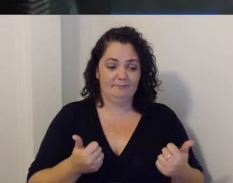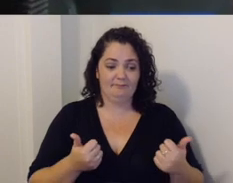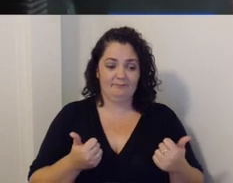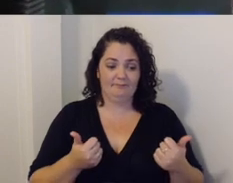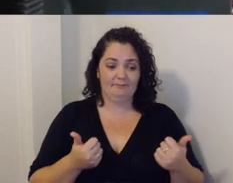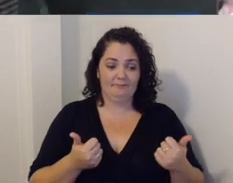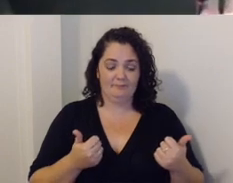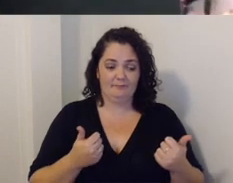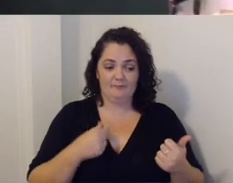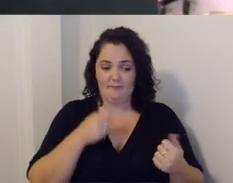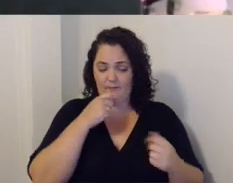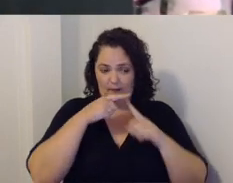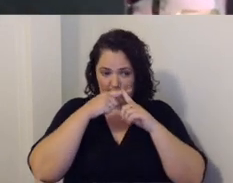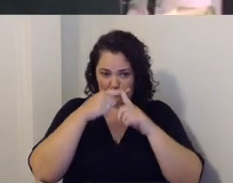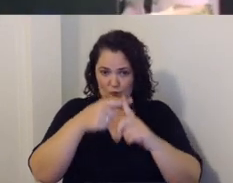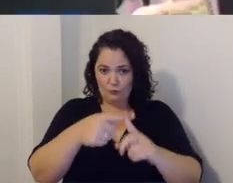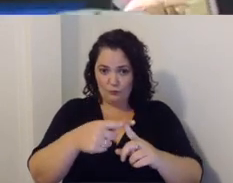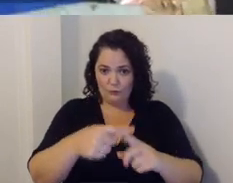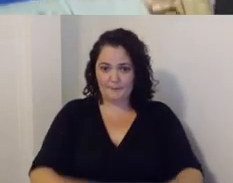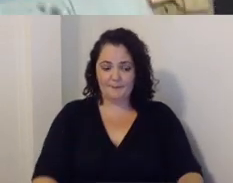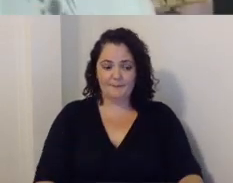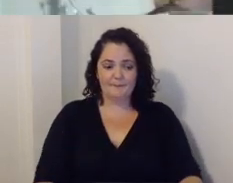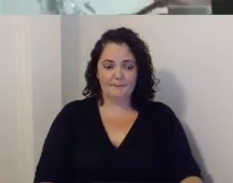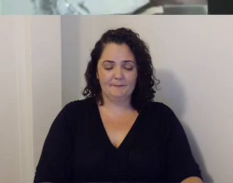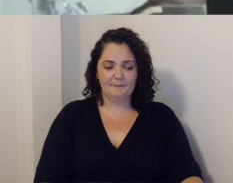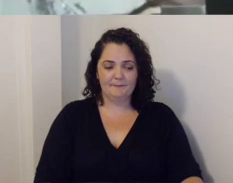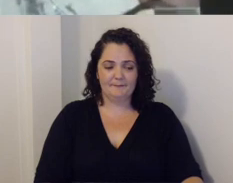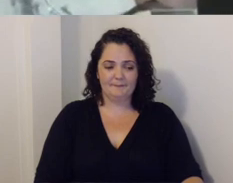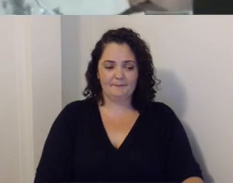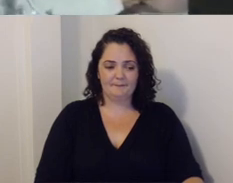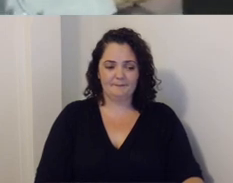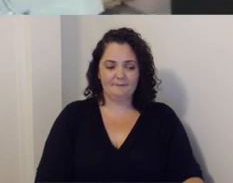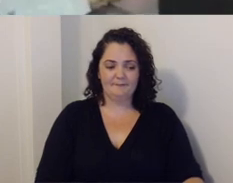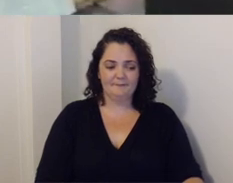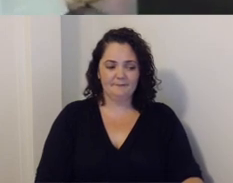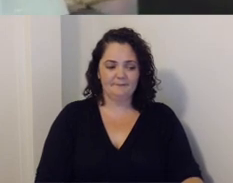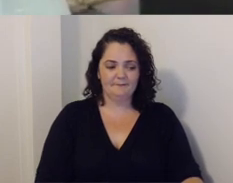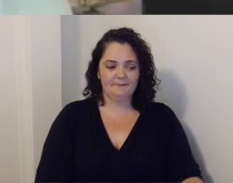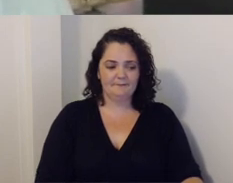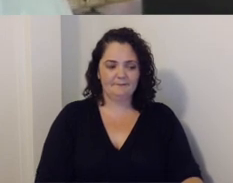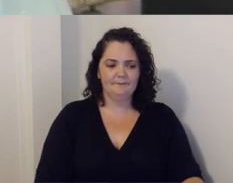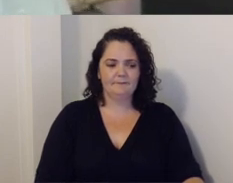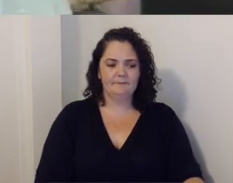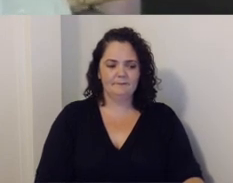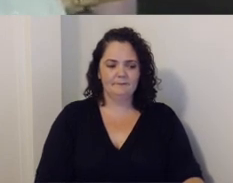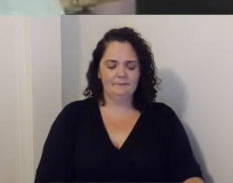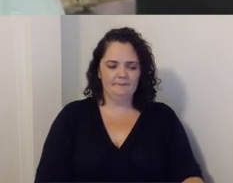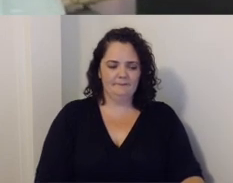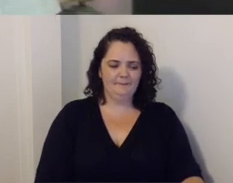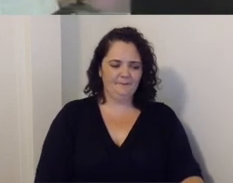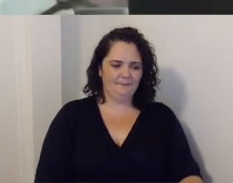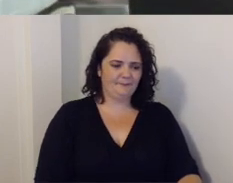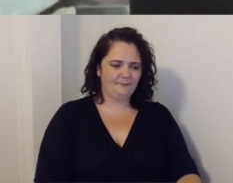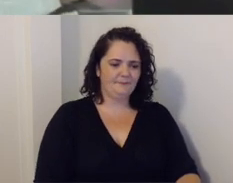alright I'm going to zoom a bit there we go and I might even just crop a bit